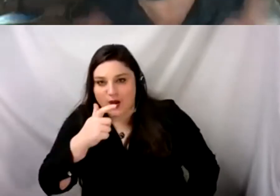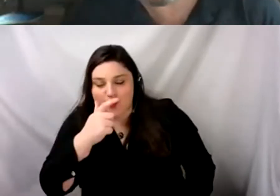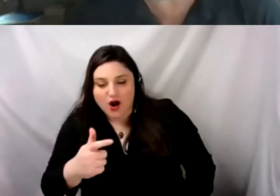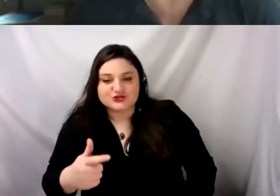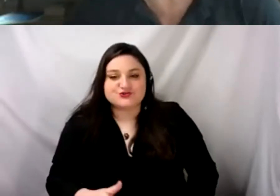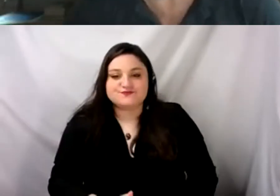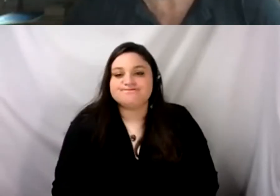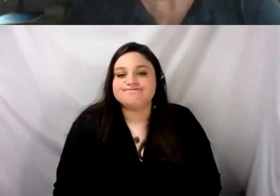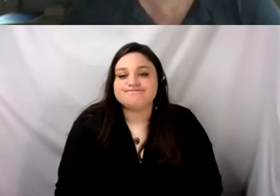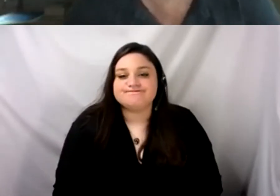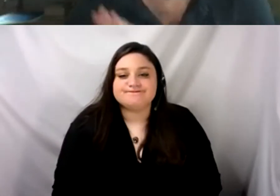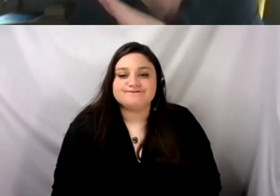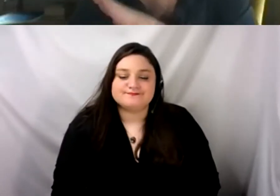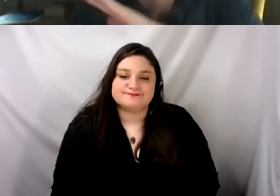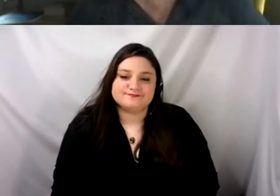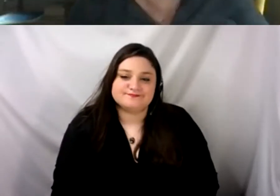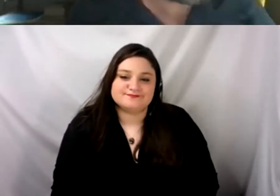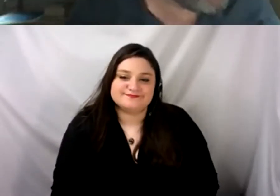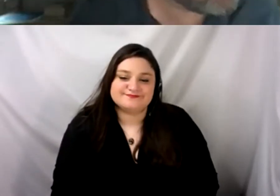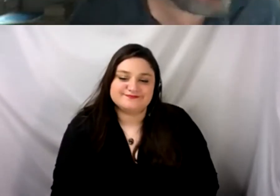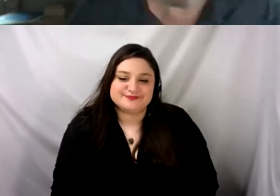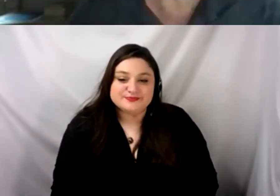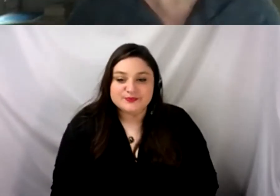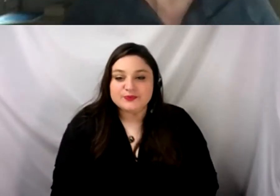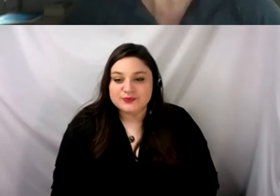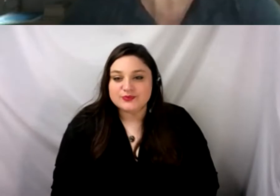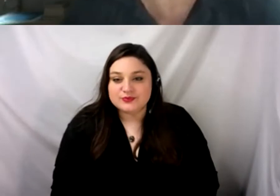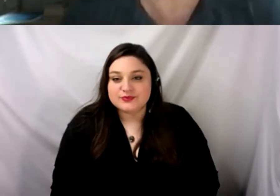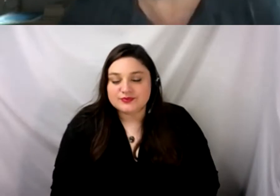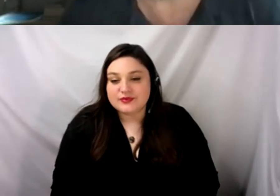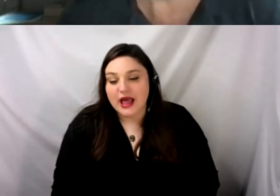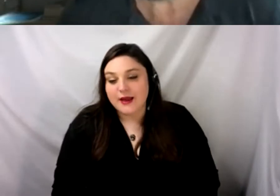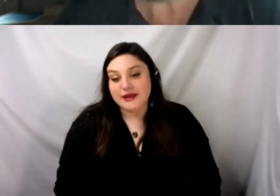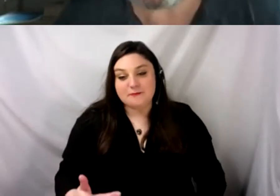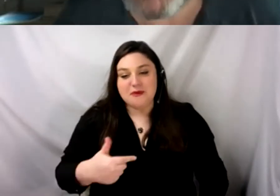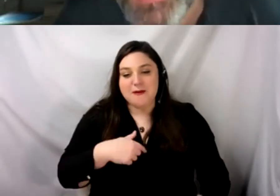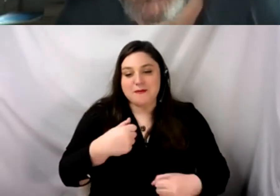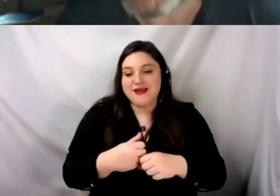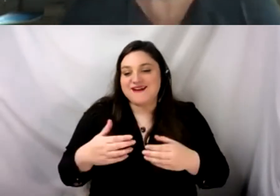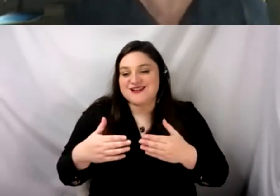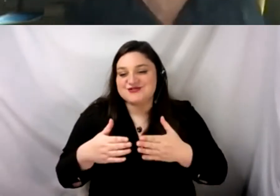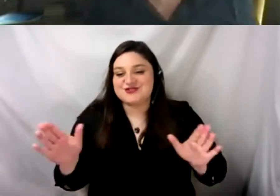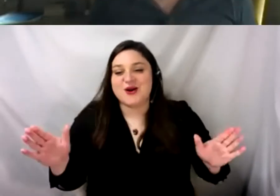I want to make a complete generalization but I was in Staten Island three weeks ago and I was asking